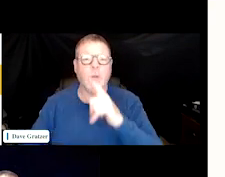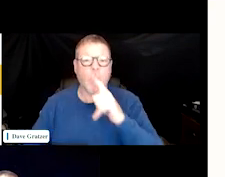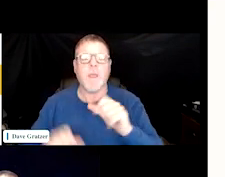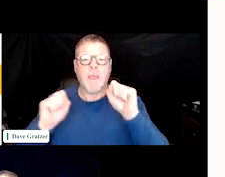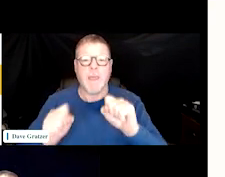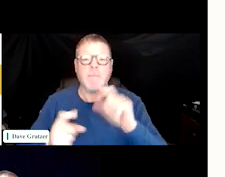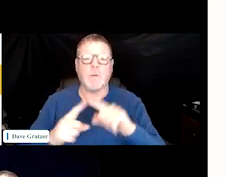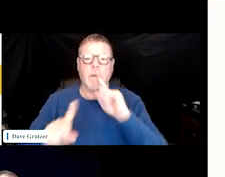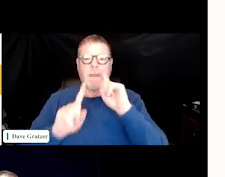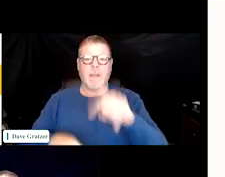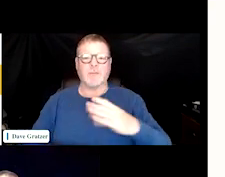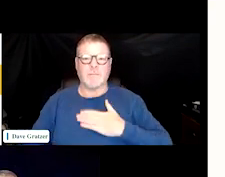answer my questions